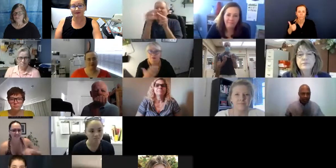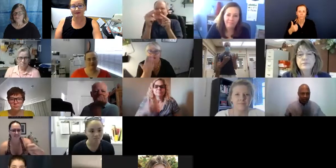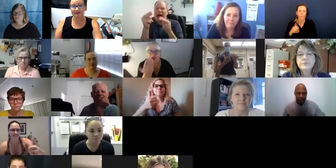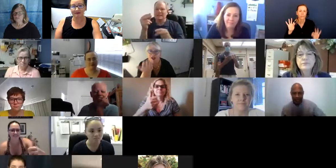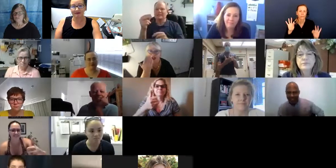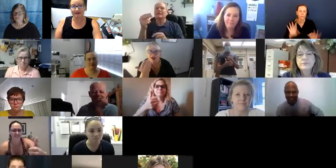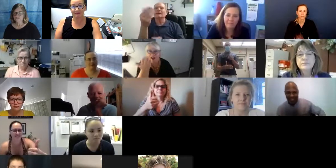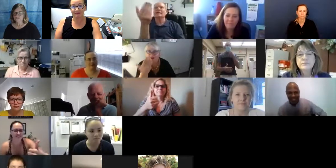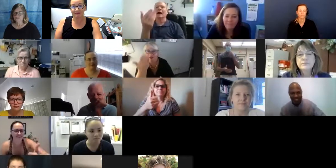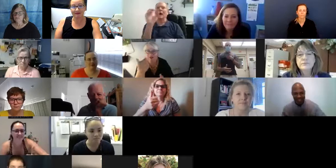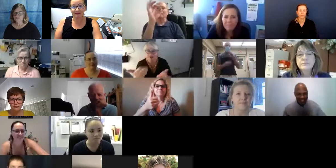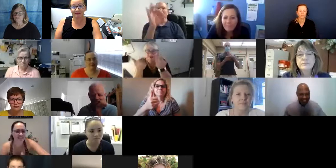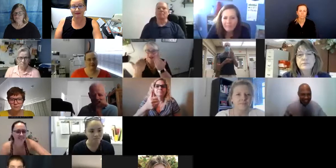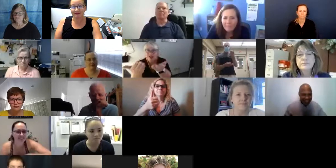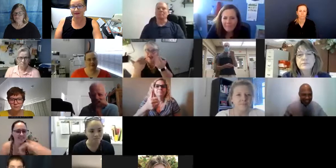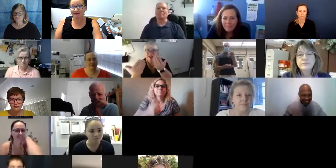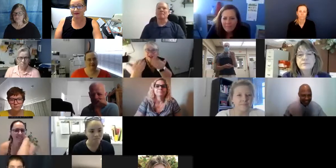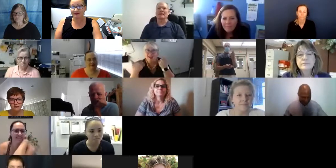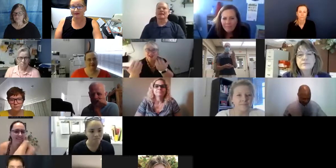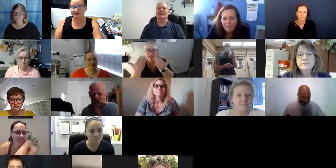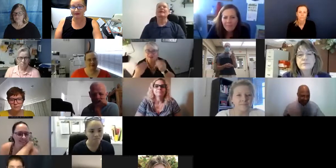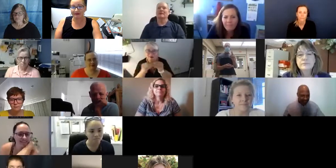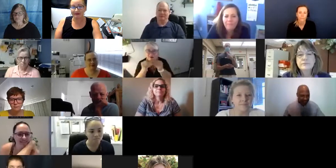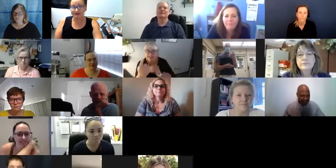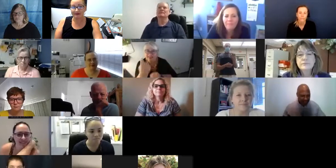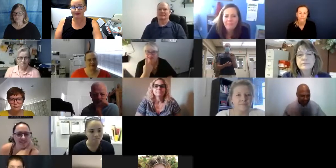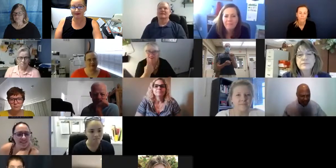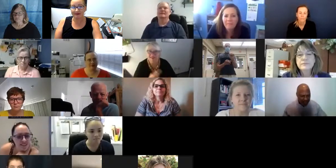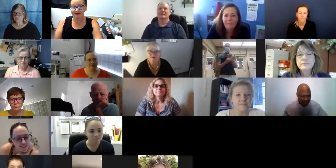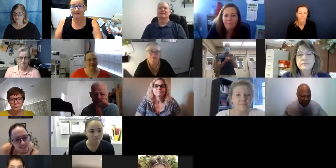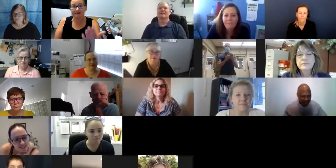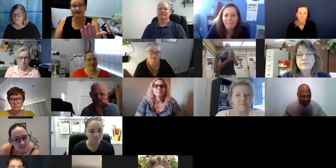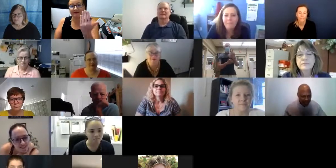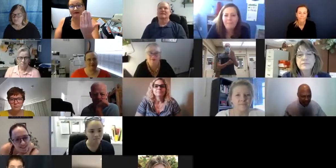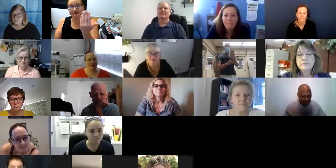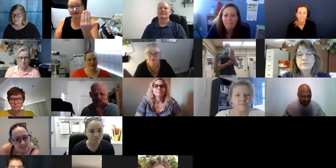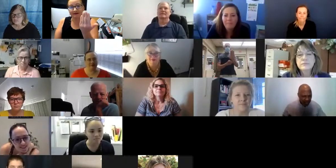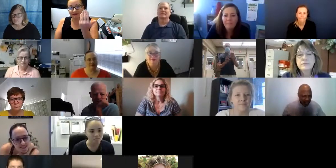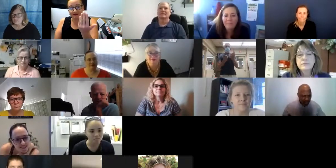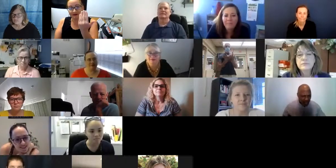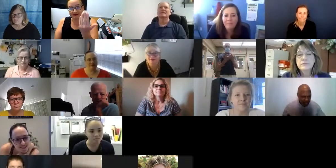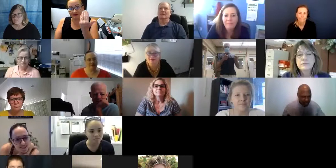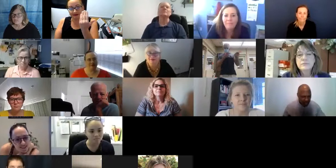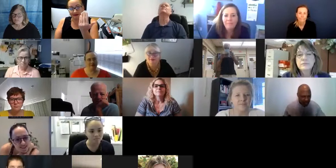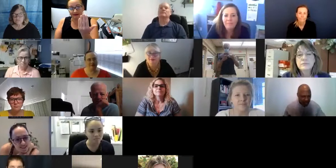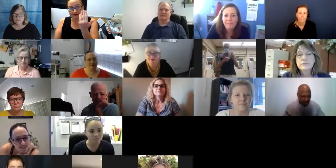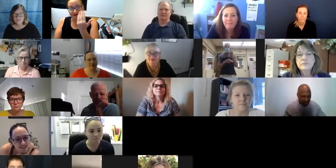Seth: My name is Seth and work with the Vocational department and going to different workplaces.